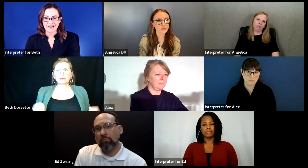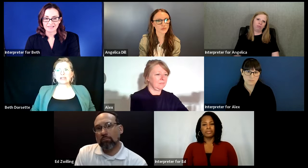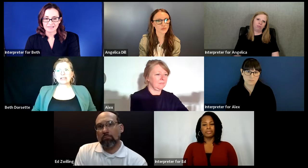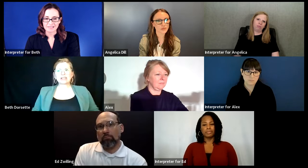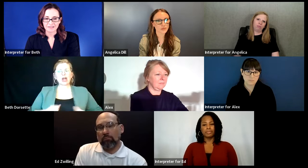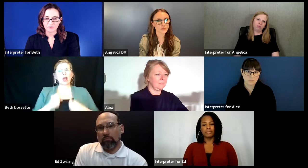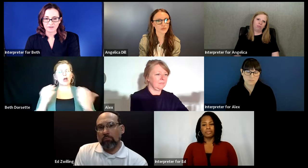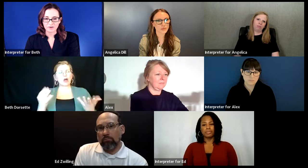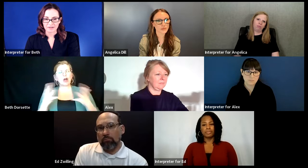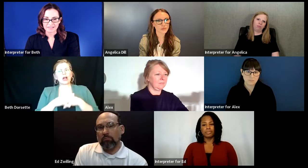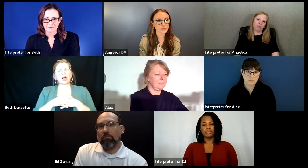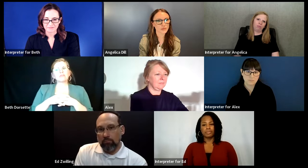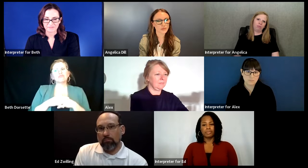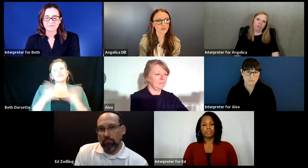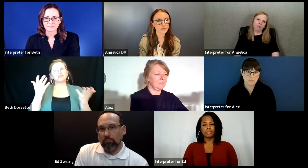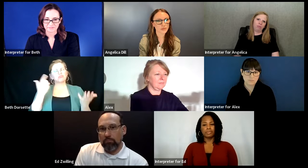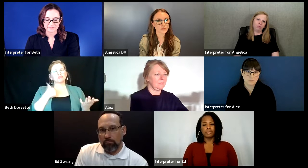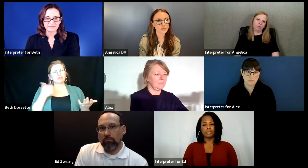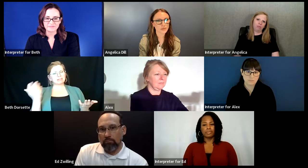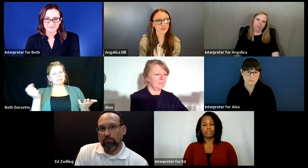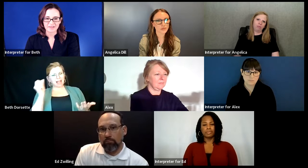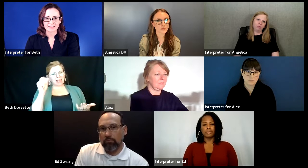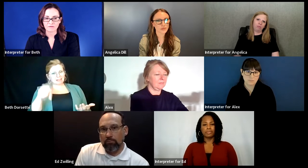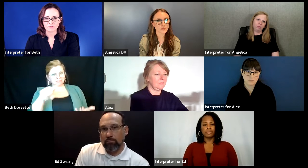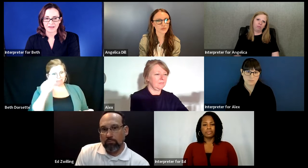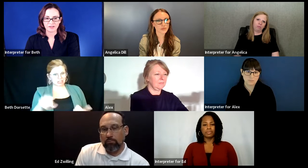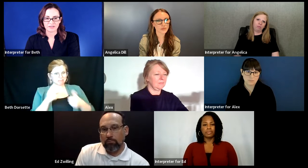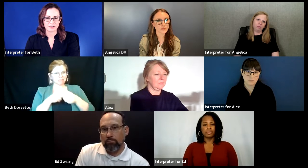access into restaurants. At several locations.